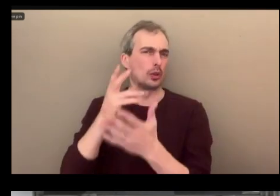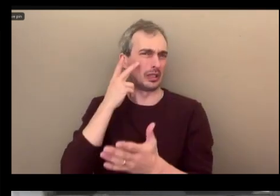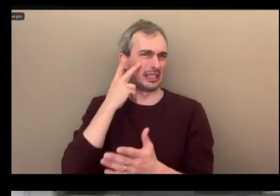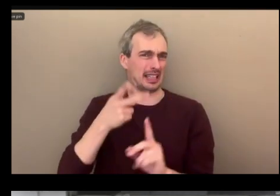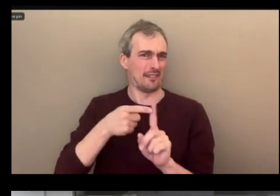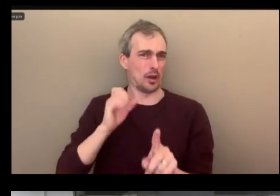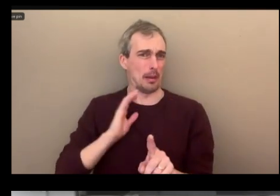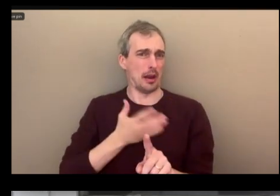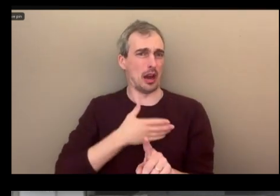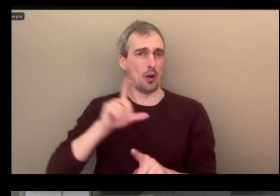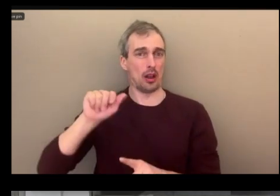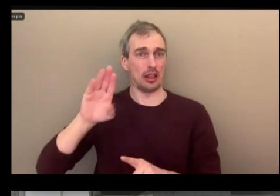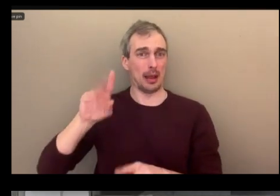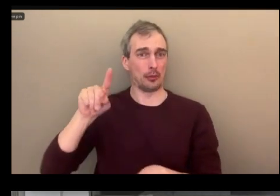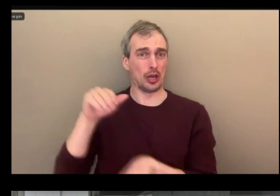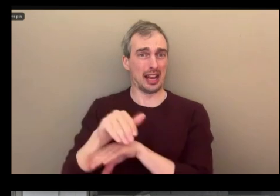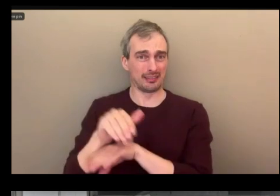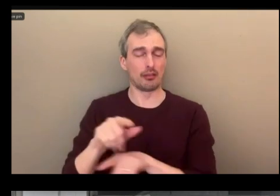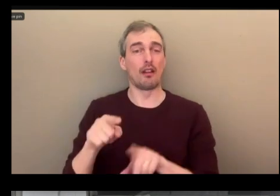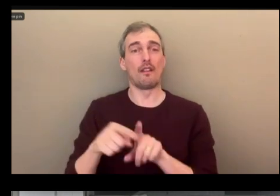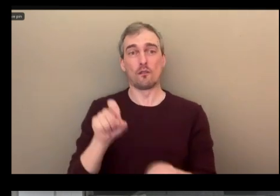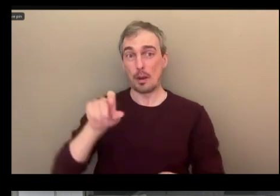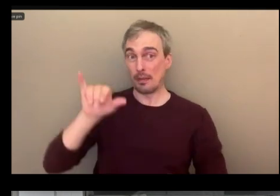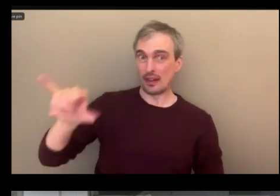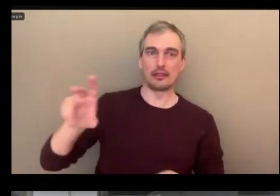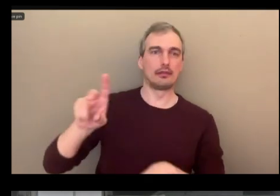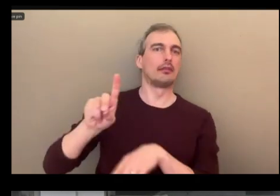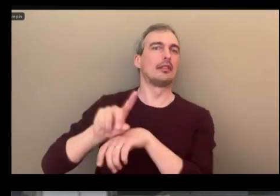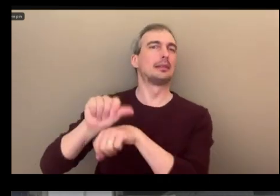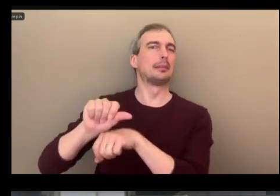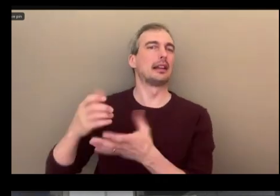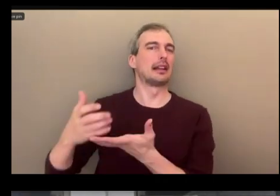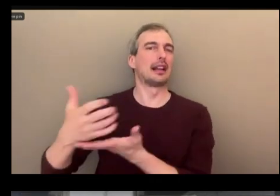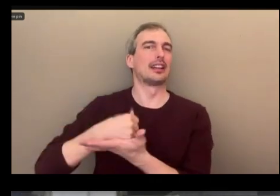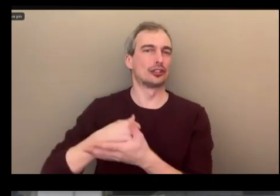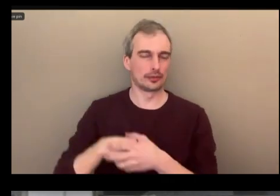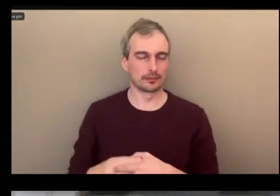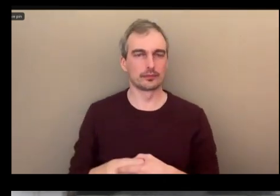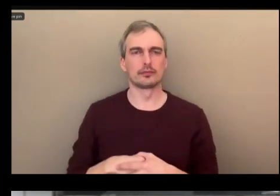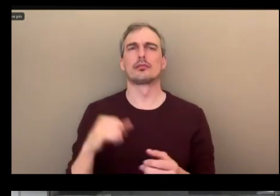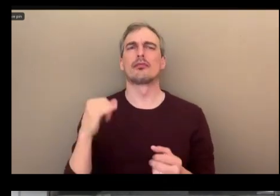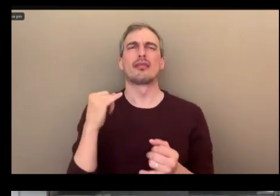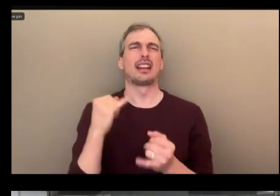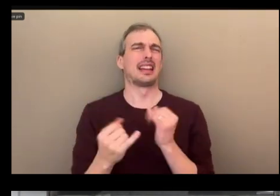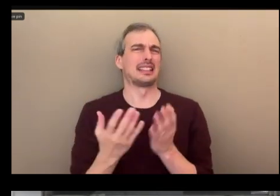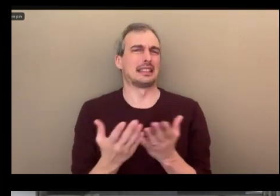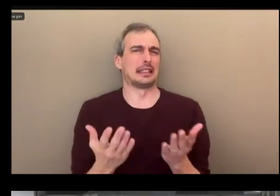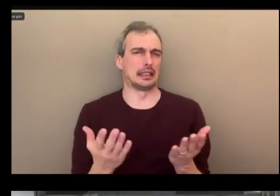Last but not least, one of the things I love to talk about is: We also have the Verizon Disability Advisory Board.